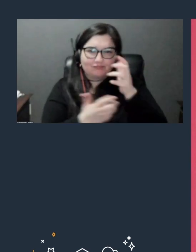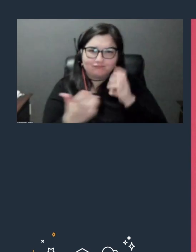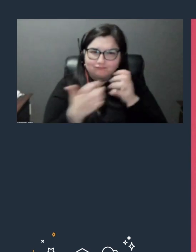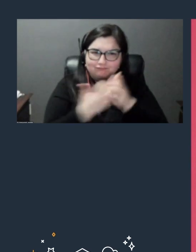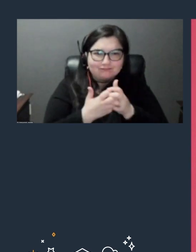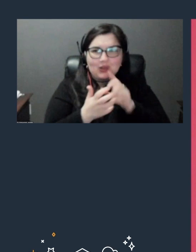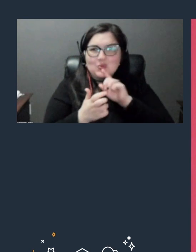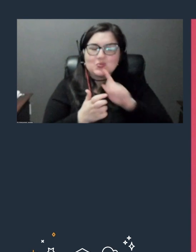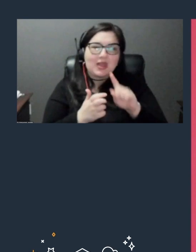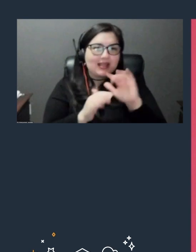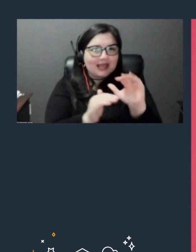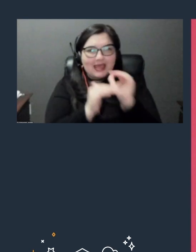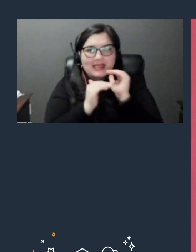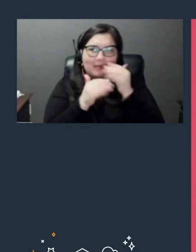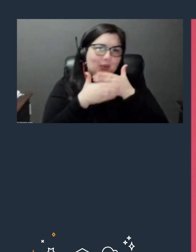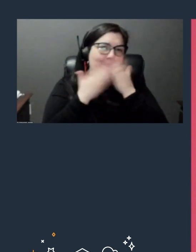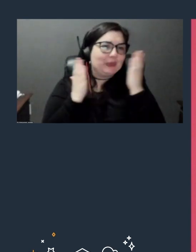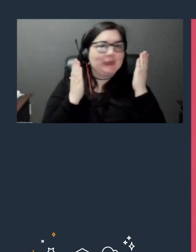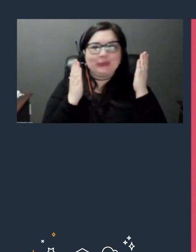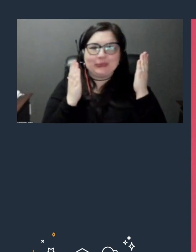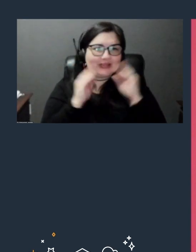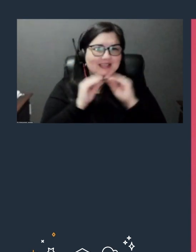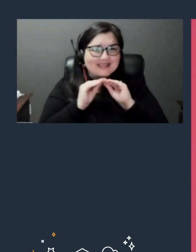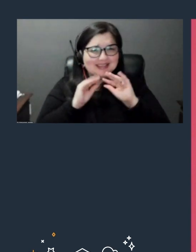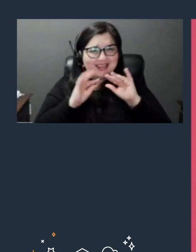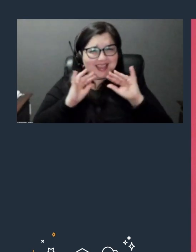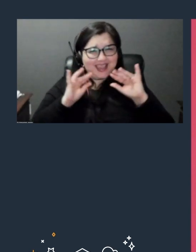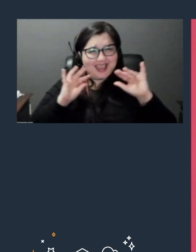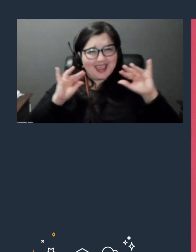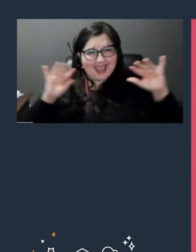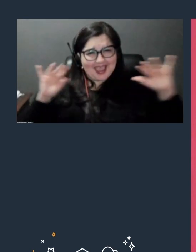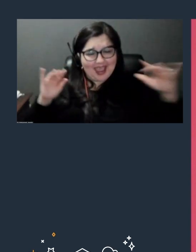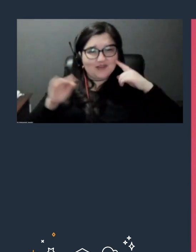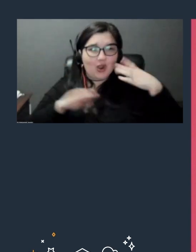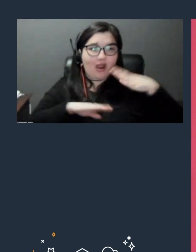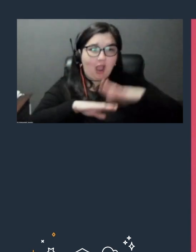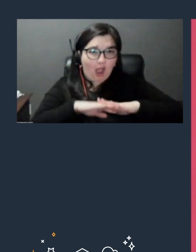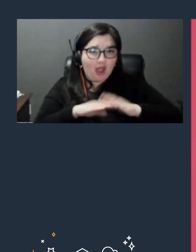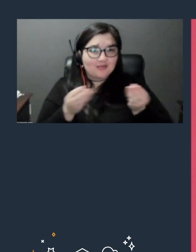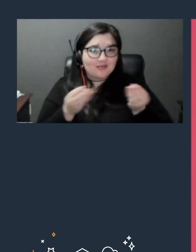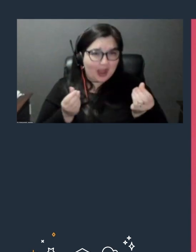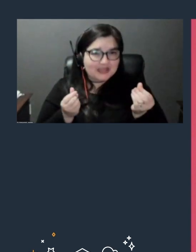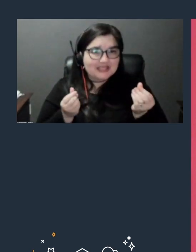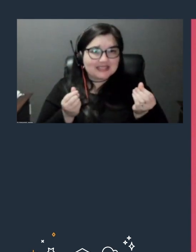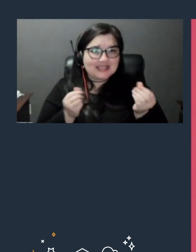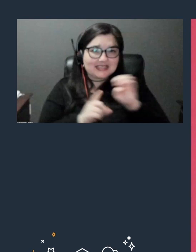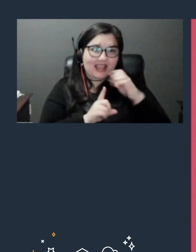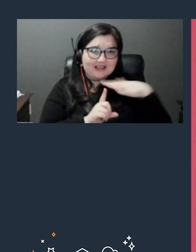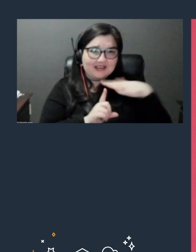that you can't really get in on premises environment. But, one of the things that you get from the cloud